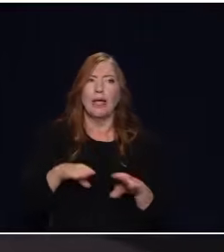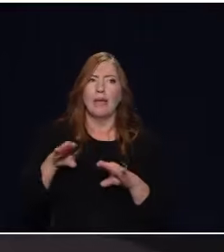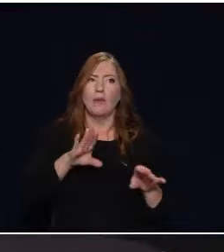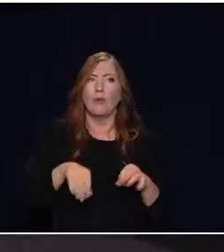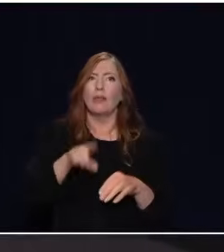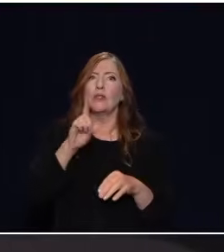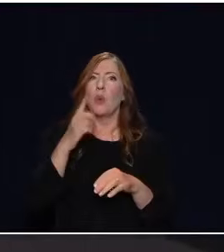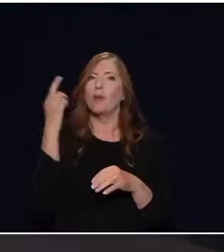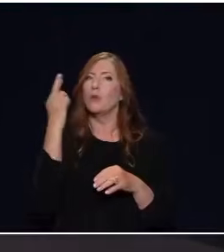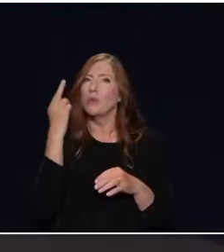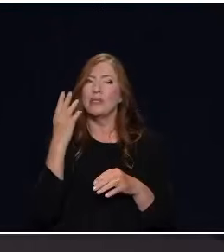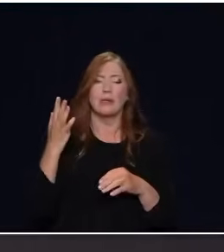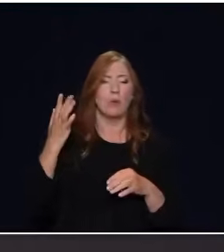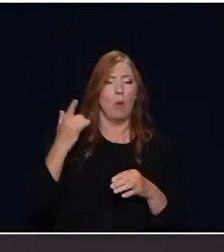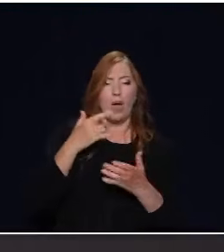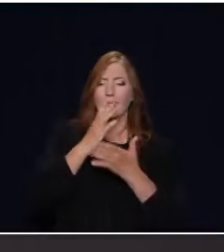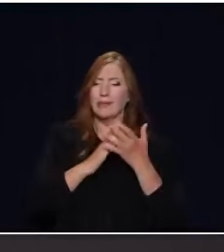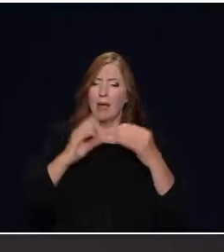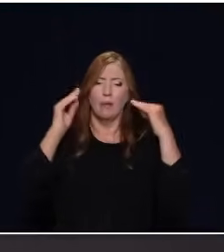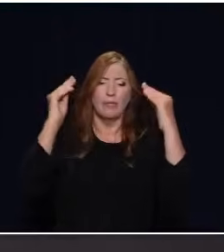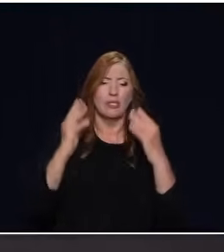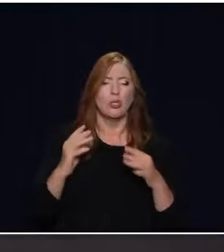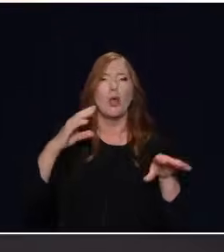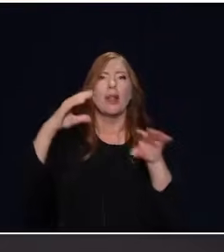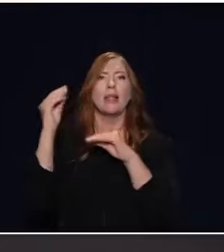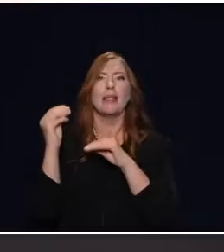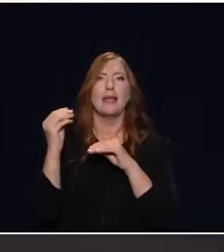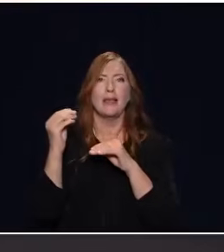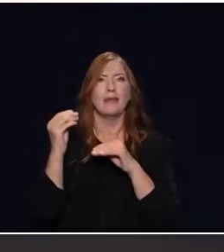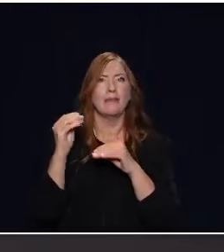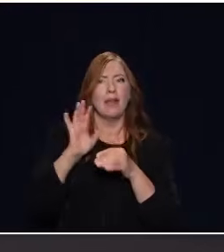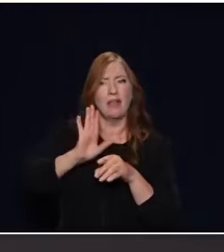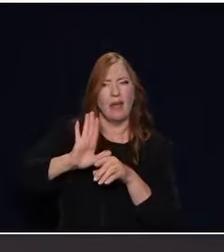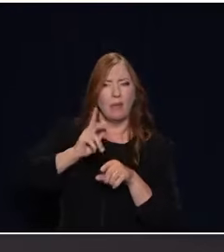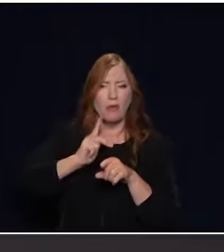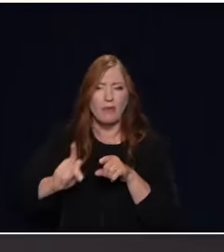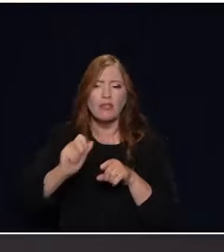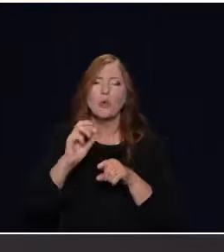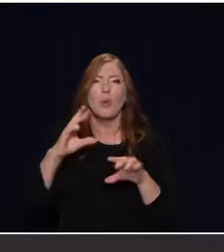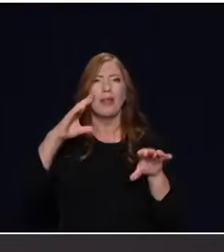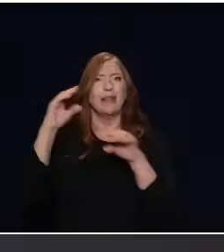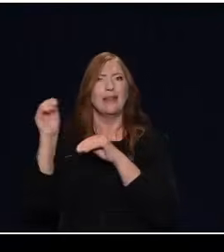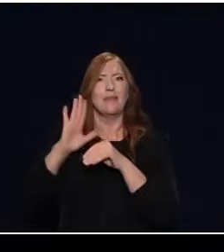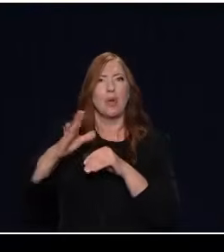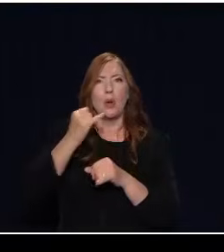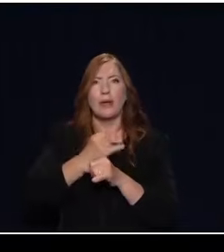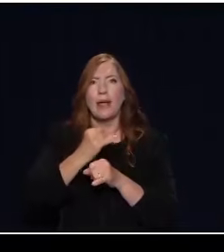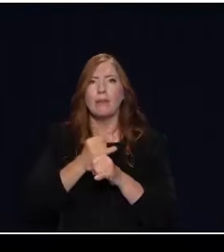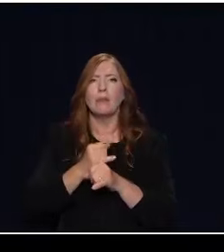THAT THEY NEED. YOU MENTIONED STUDENT BEHAVIOR AS ONE REASON THAT SOME